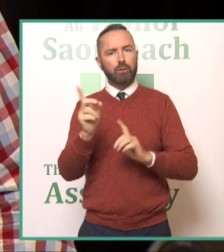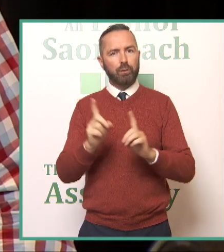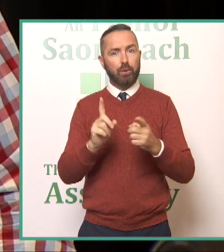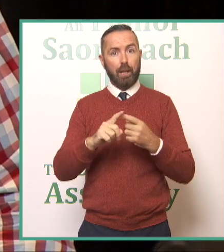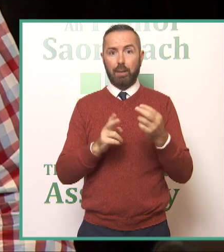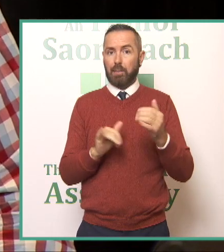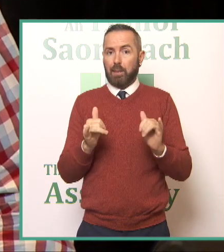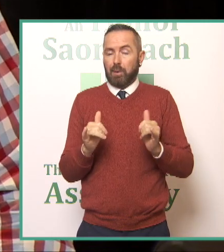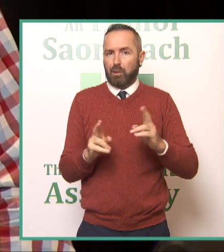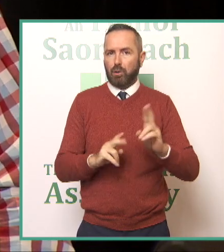we maybe think about changing?